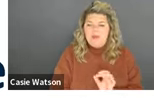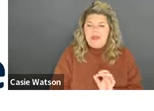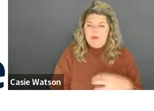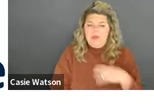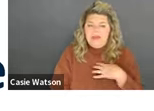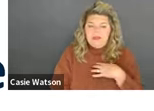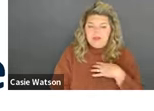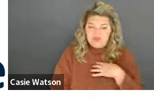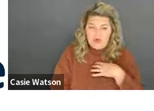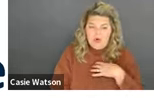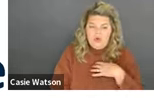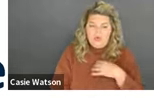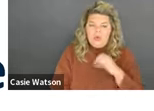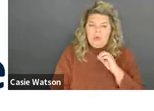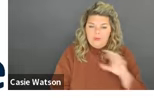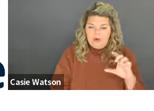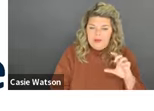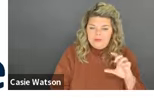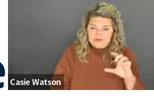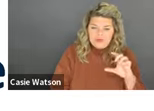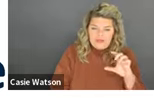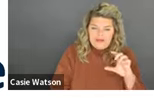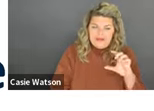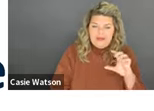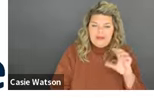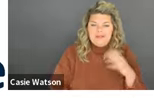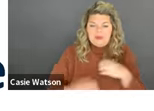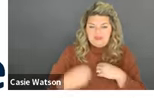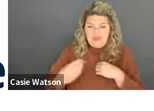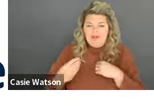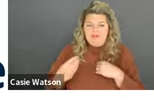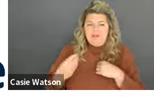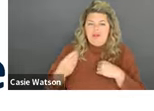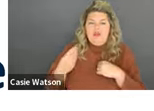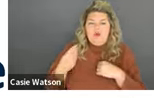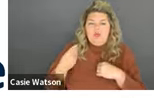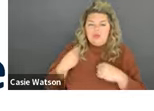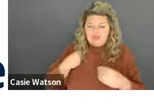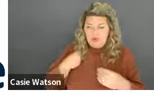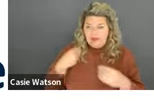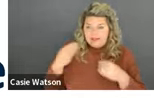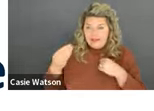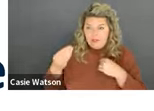so that we can control when we're on the screen, especially if there's two of us